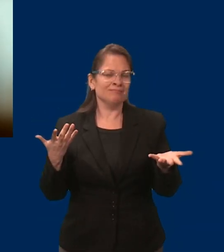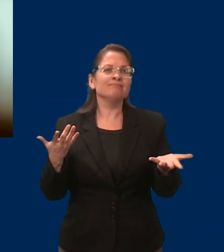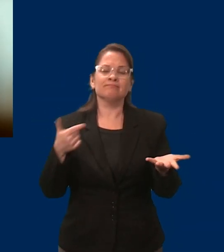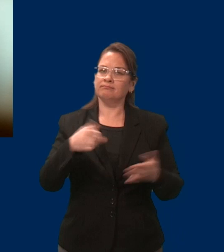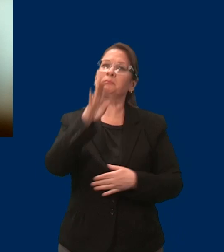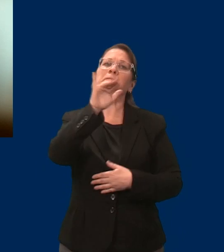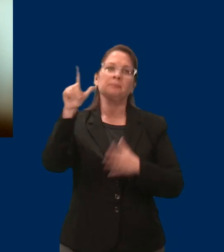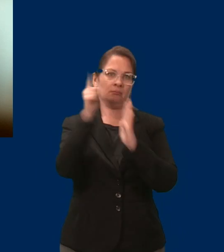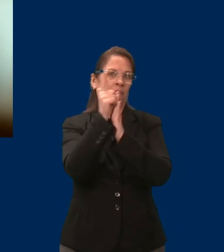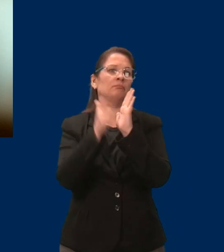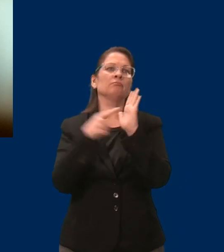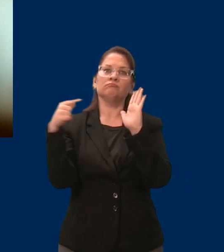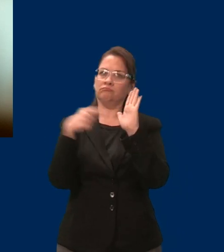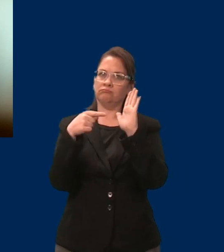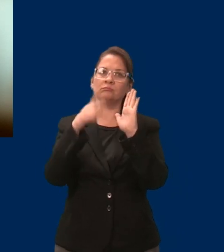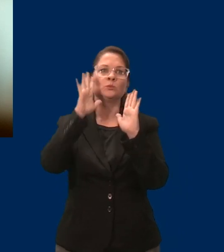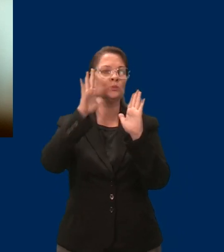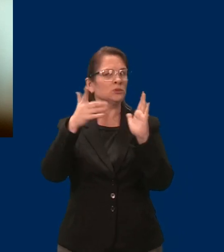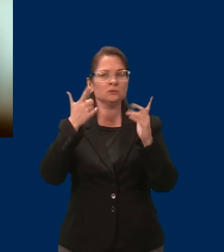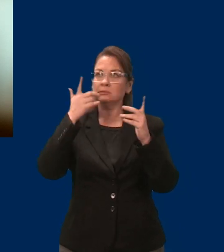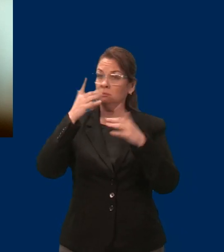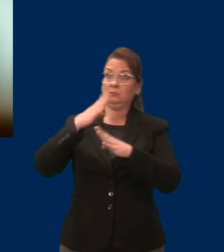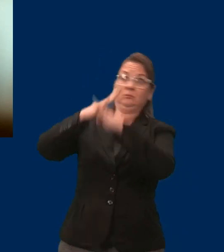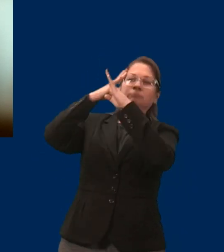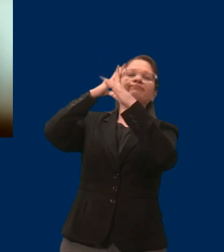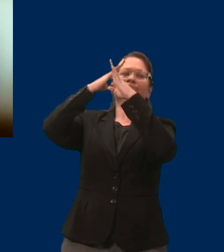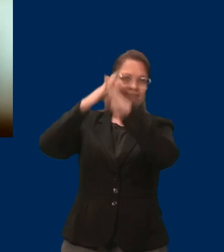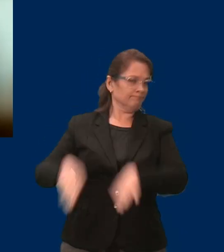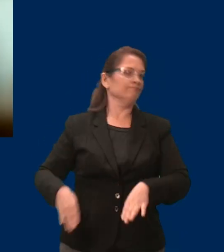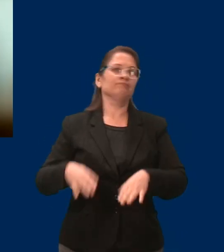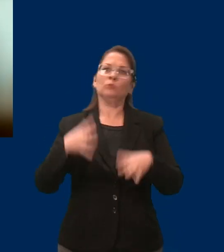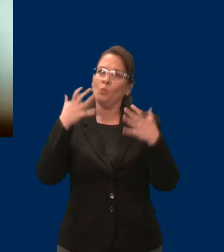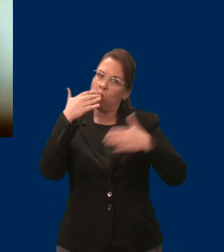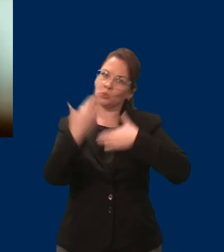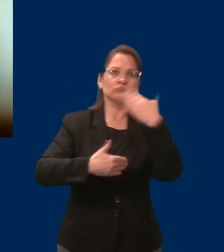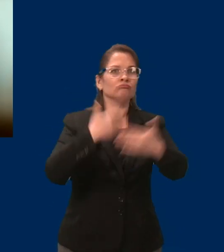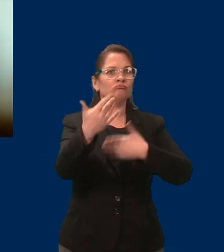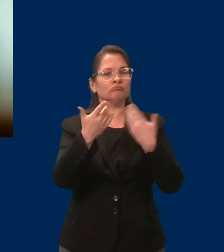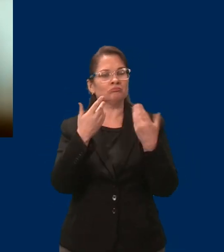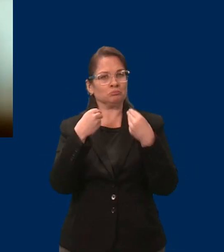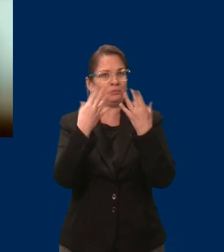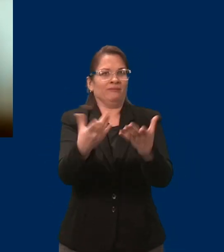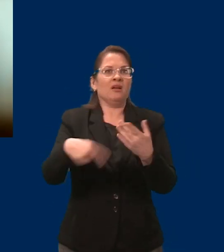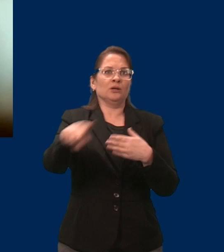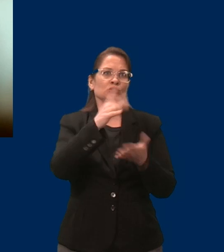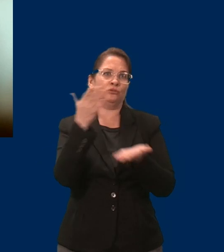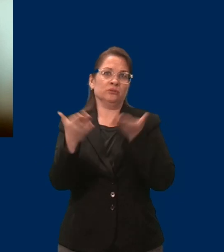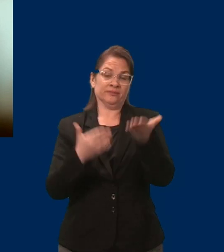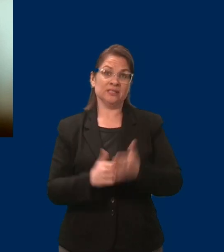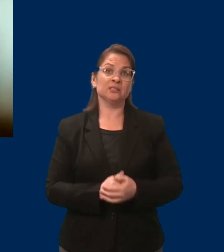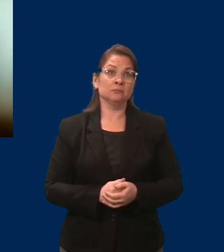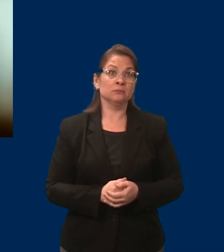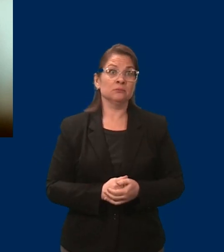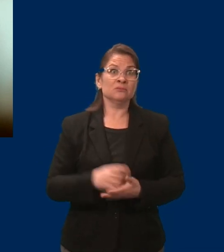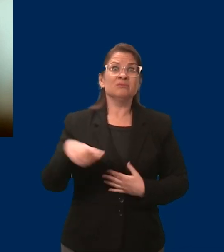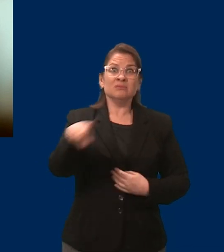It takes out the barriers for people who need to see some of those very rare specialists,